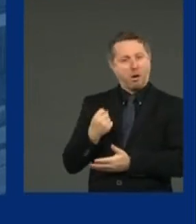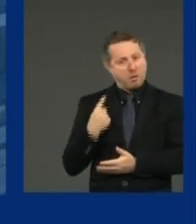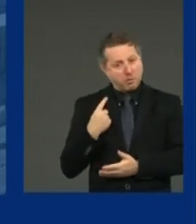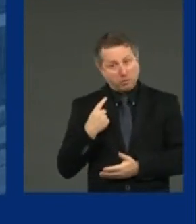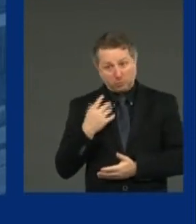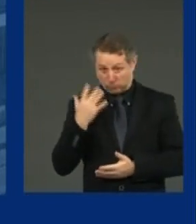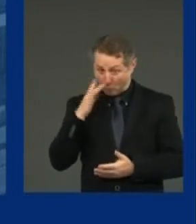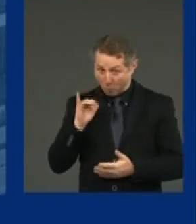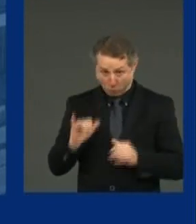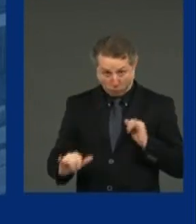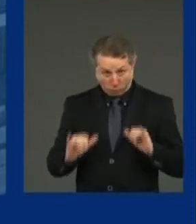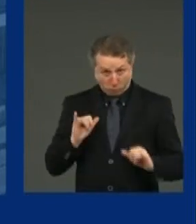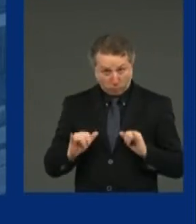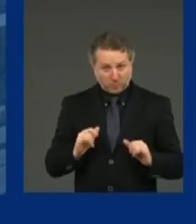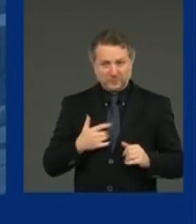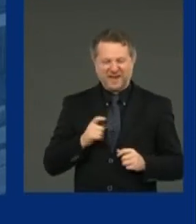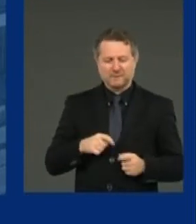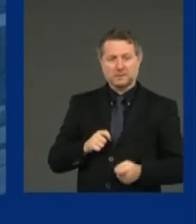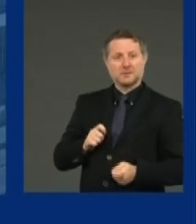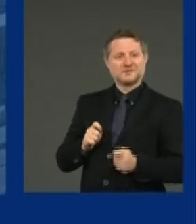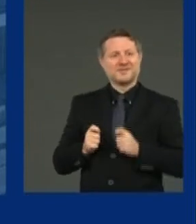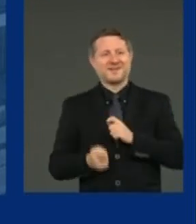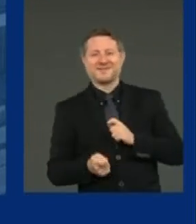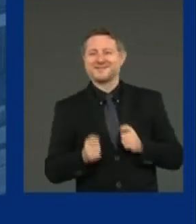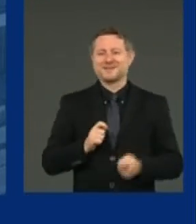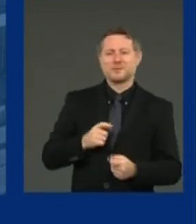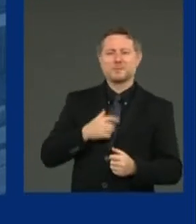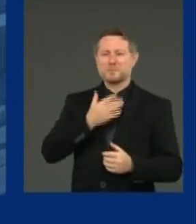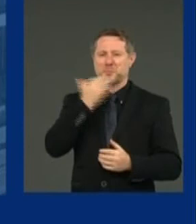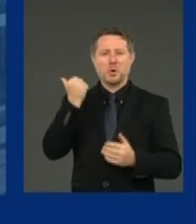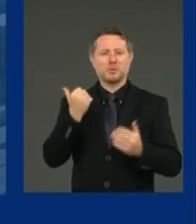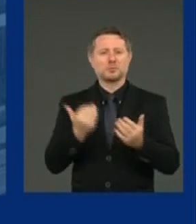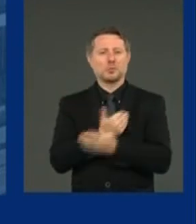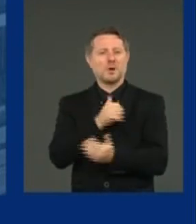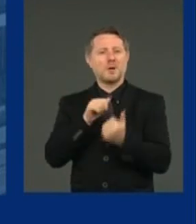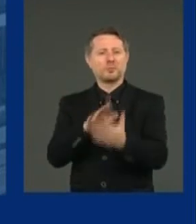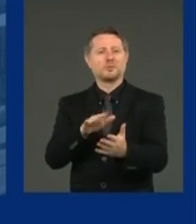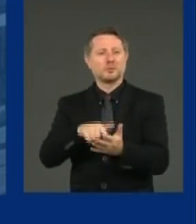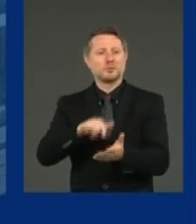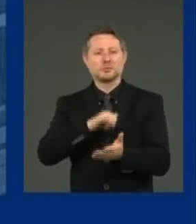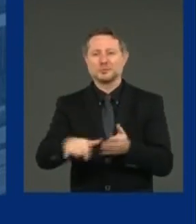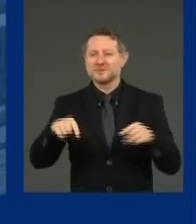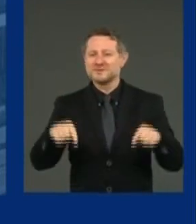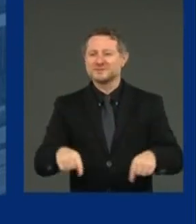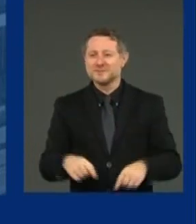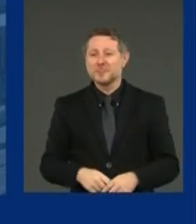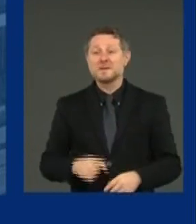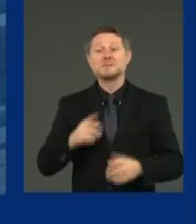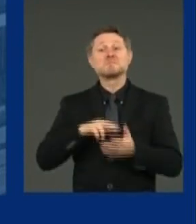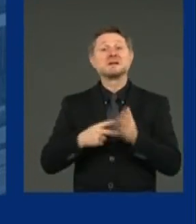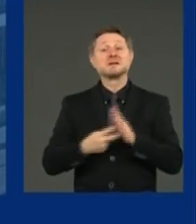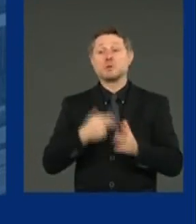AND ARE YOU SMART ENOUGH TO LEARN FROM WHAT YOU WENT THROUGH IN LIFE?